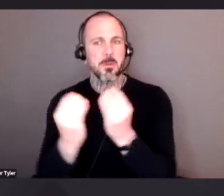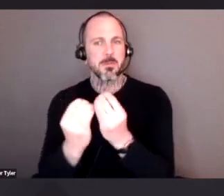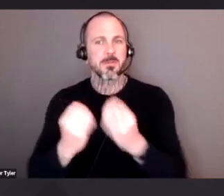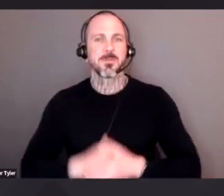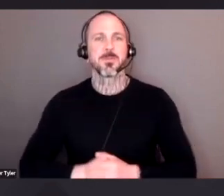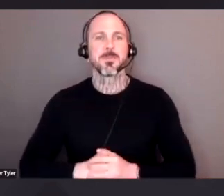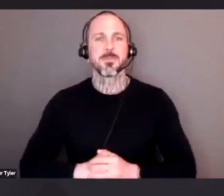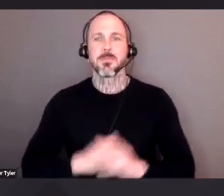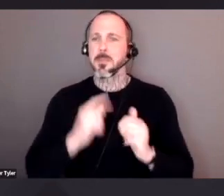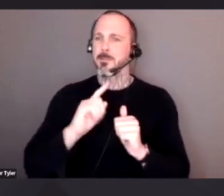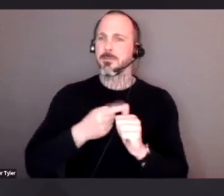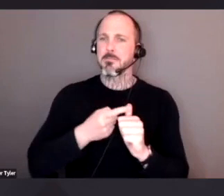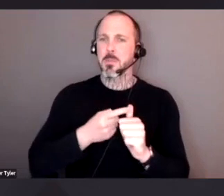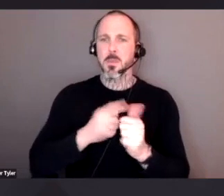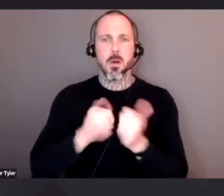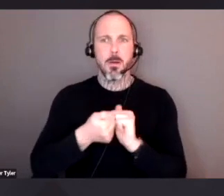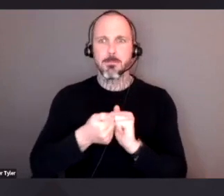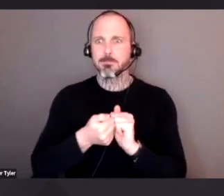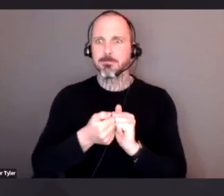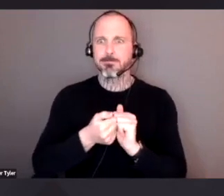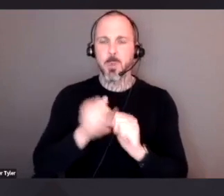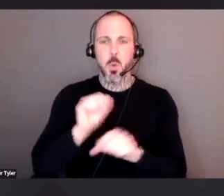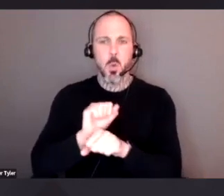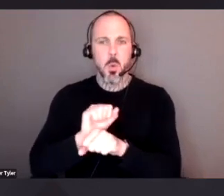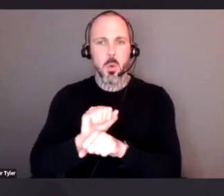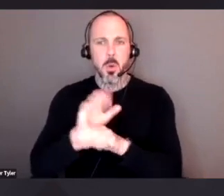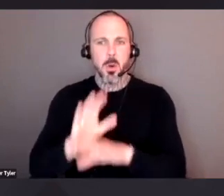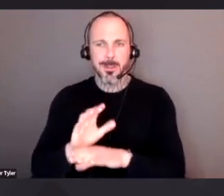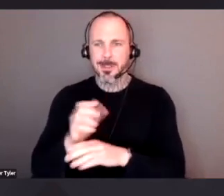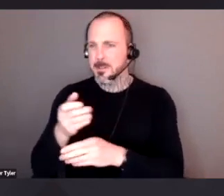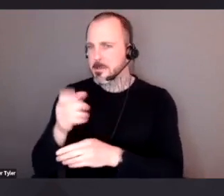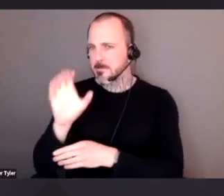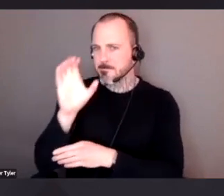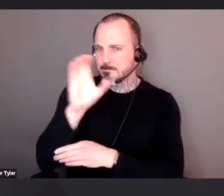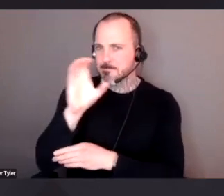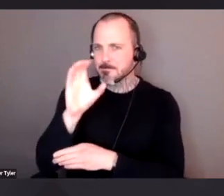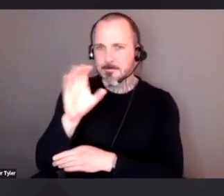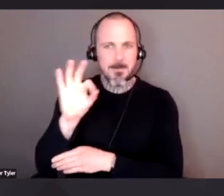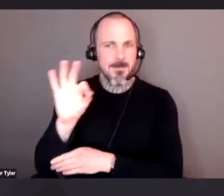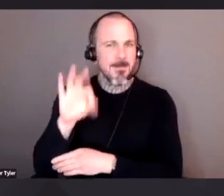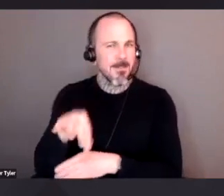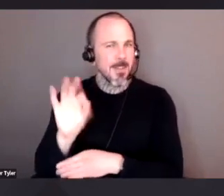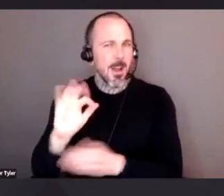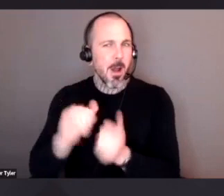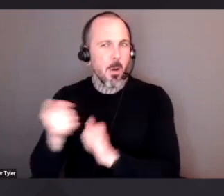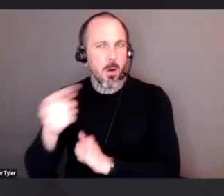of the recruitment process, which is job posting. Think of the job posting as a message you are communicating